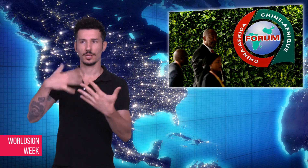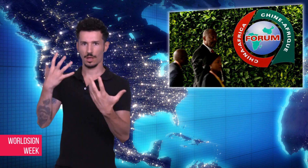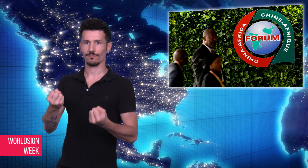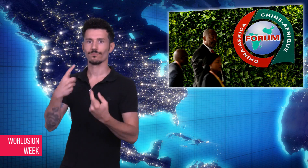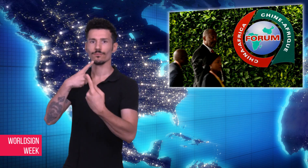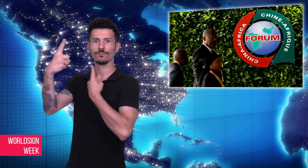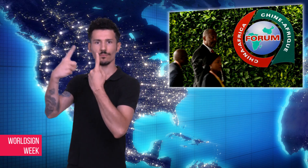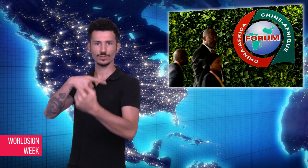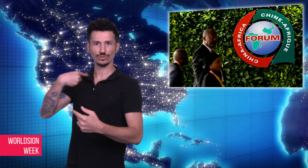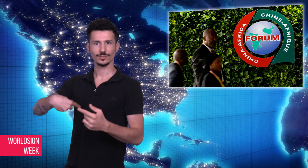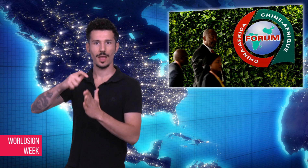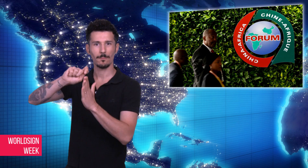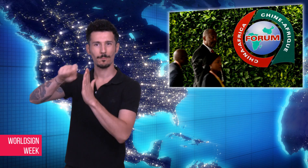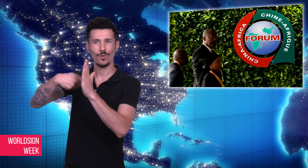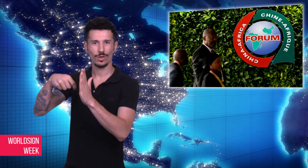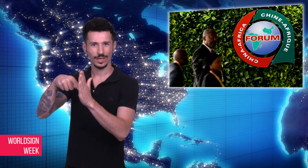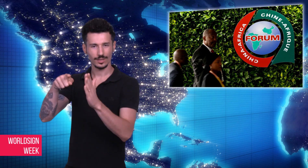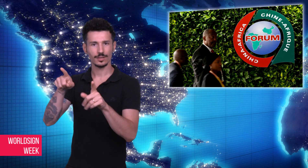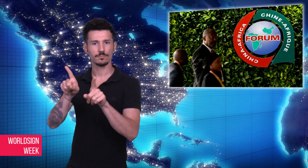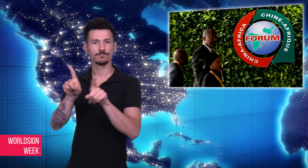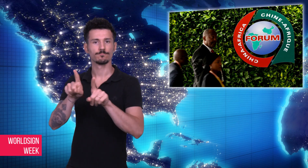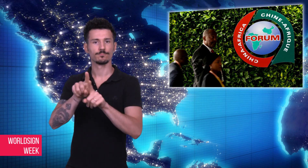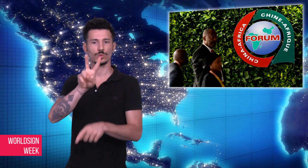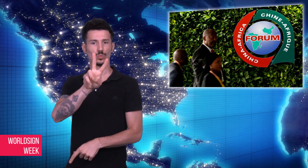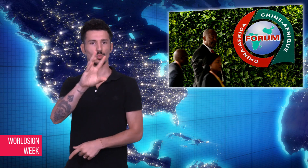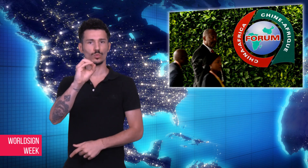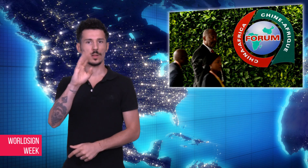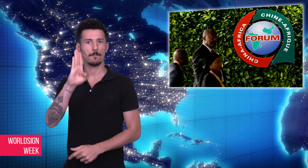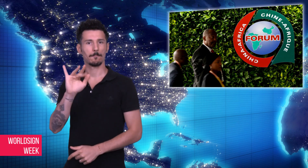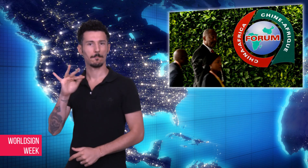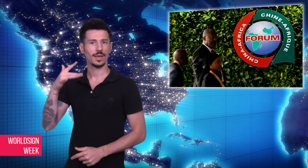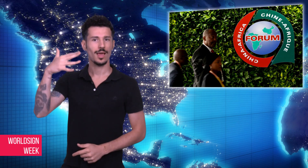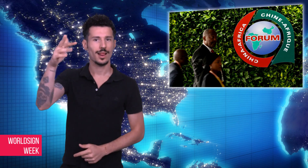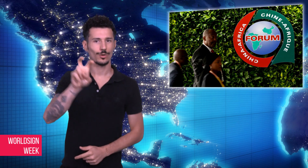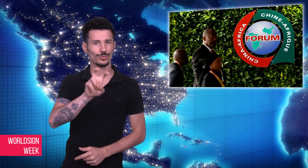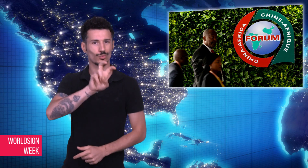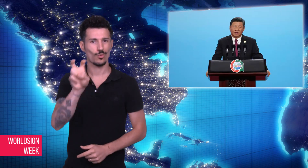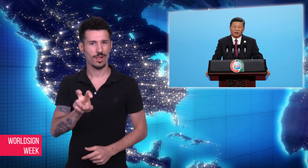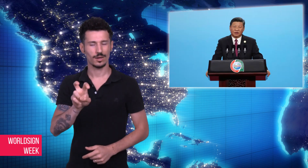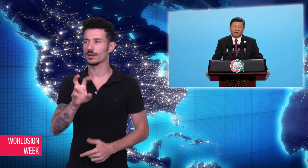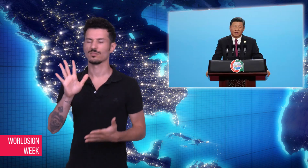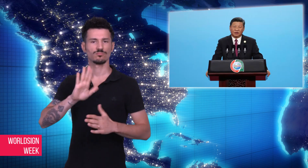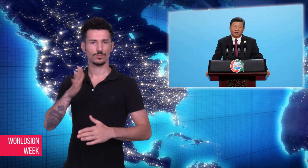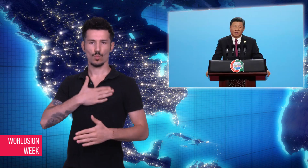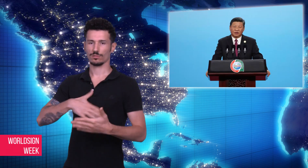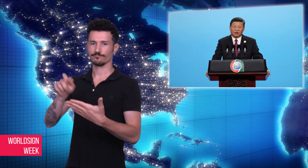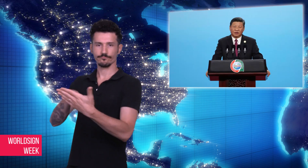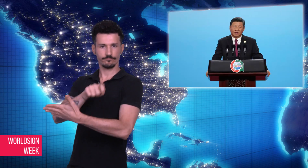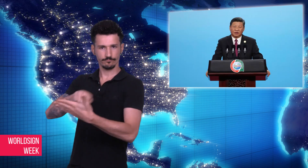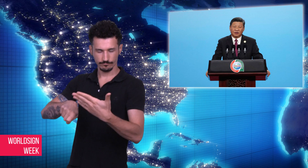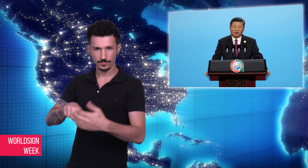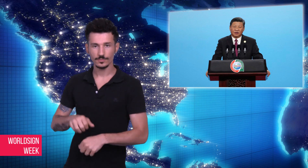than $20 billion and Pakistan is reconsidering some projects, as not to